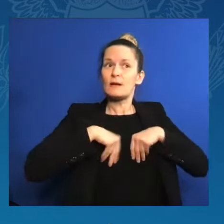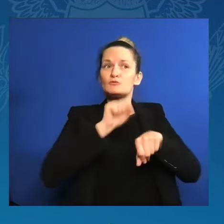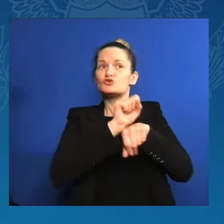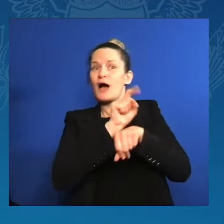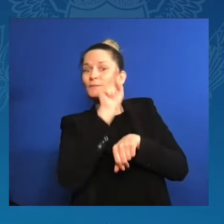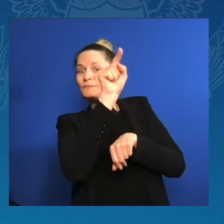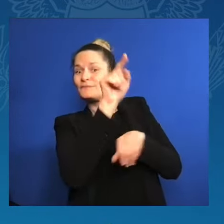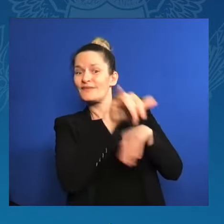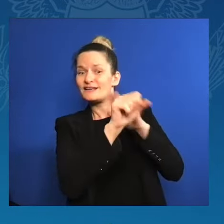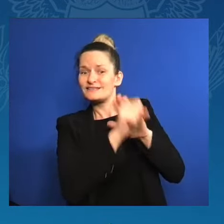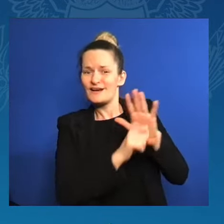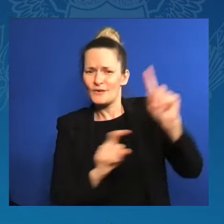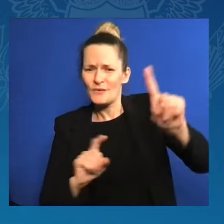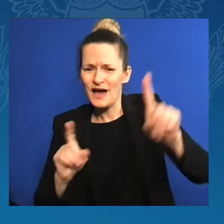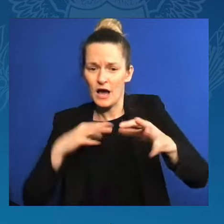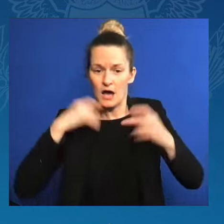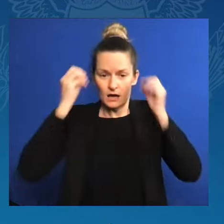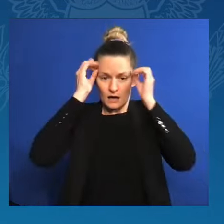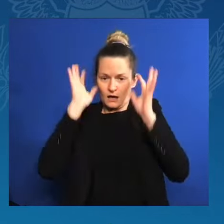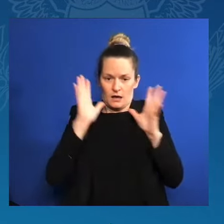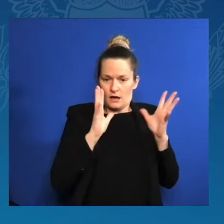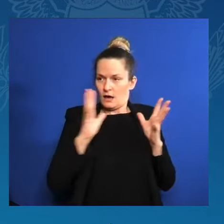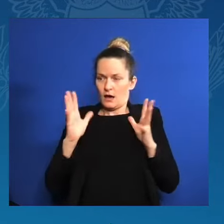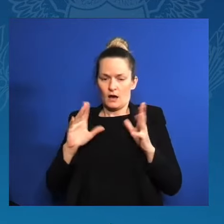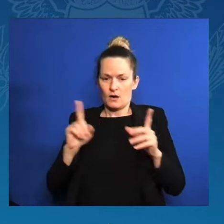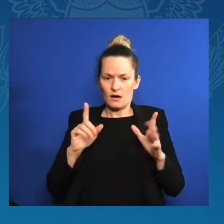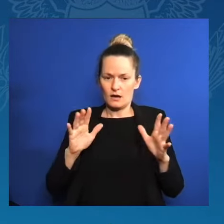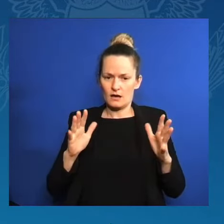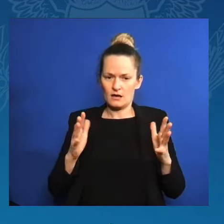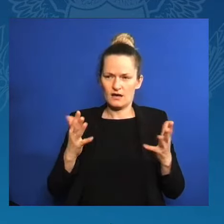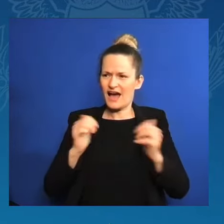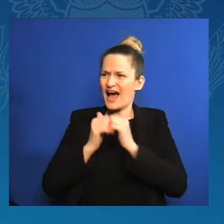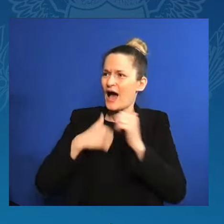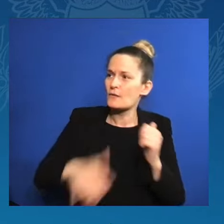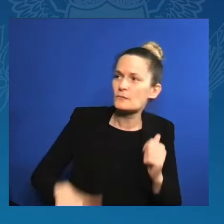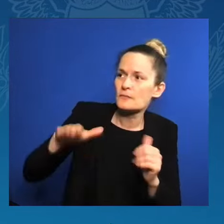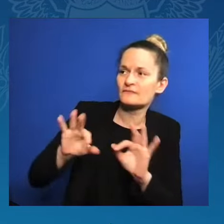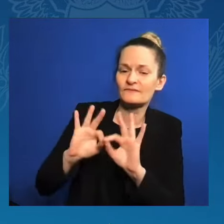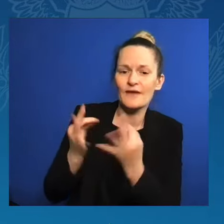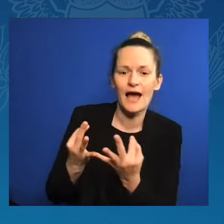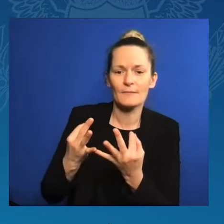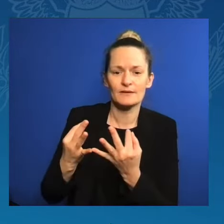And, North Carolina, please let us do note the hypocrisy at play